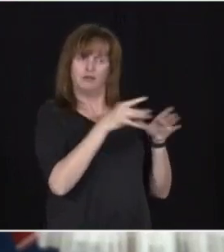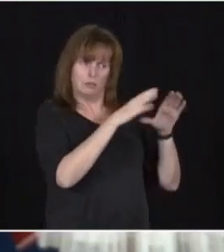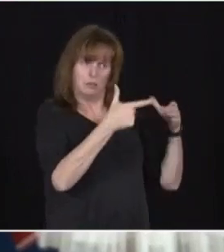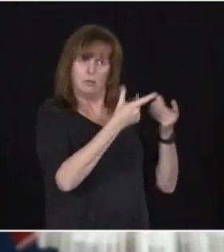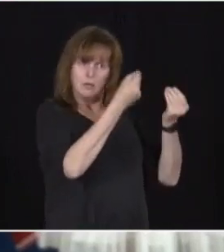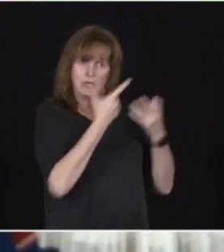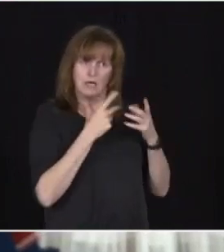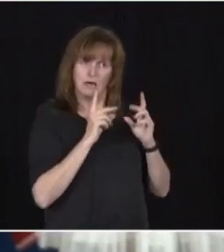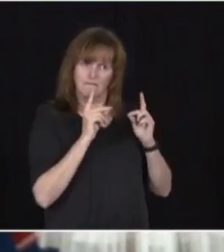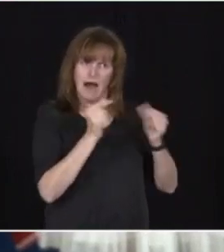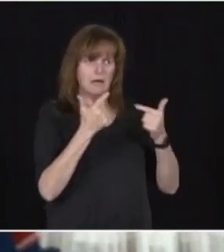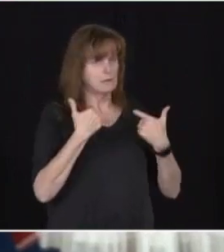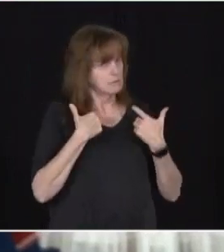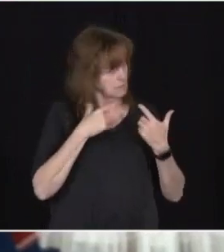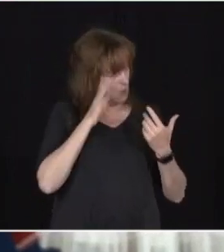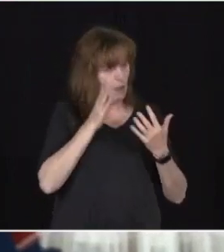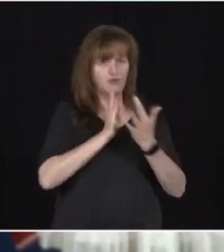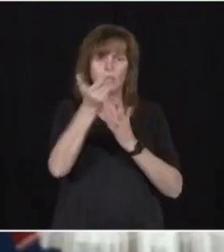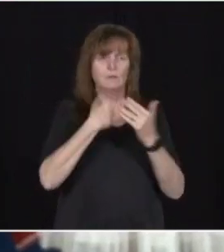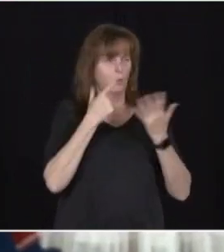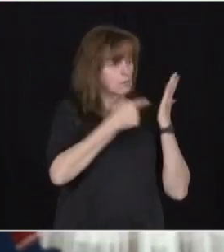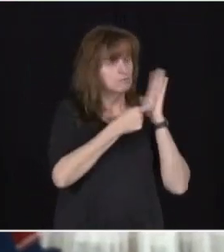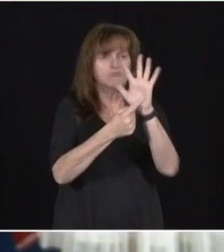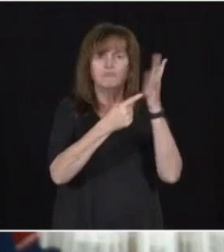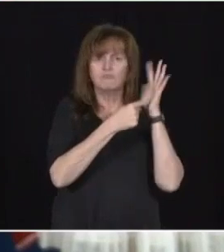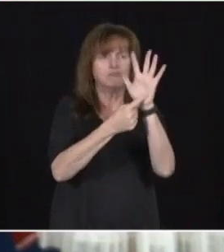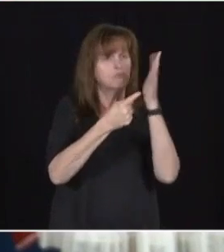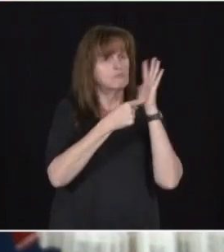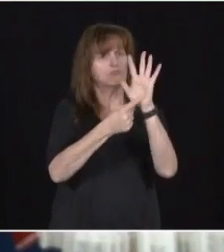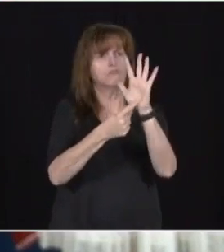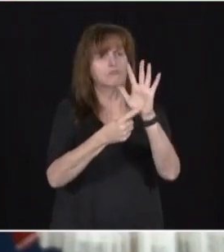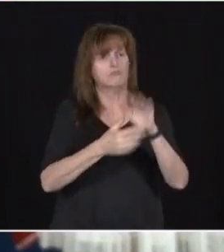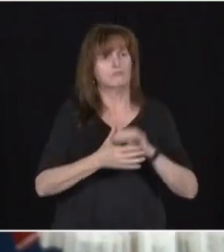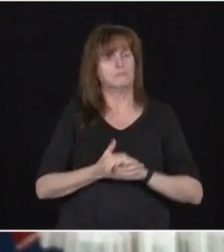tell us. Independent commission that will be fully transparent to the public. Next question.